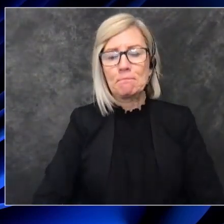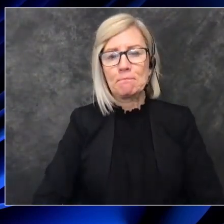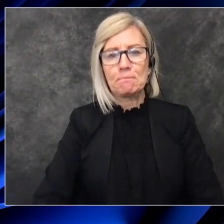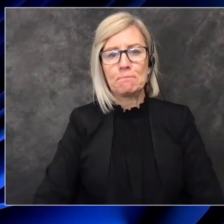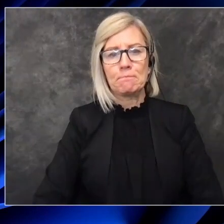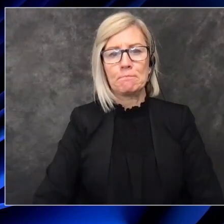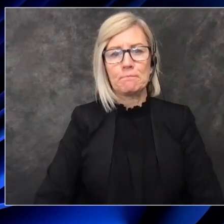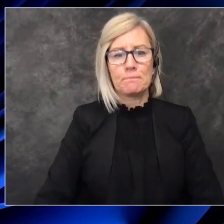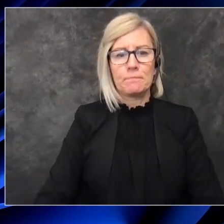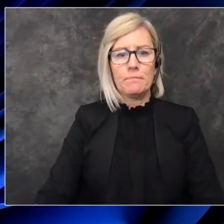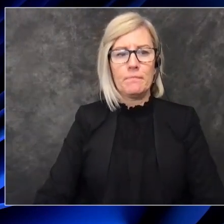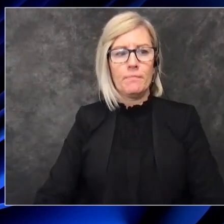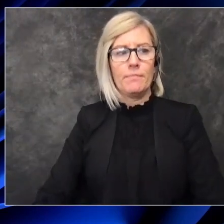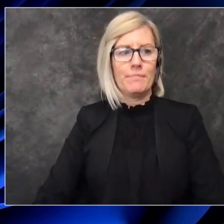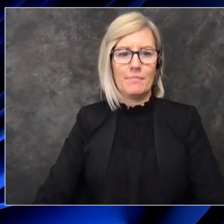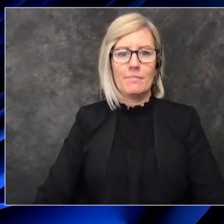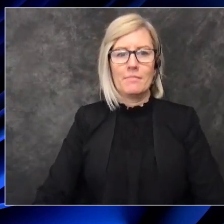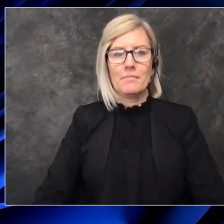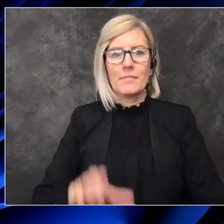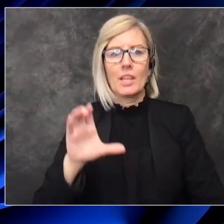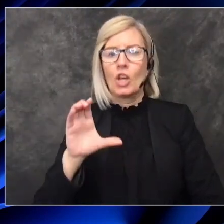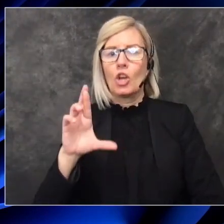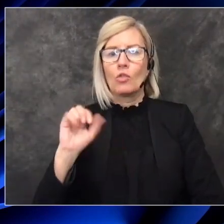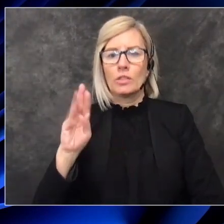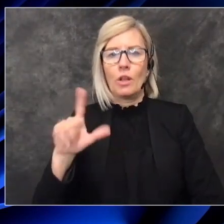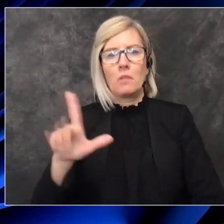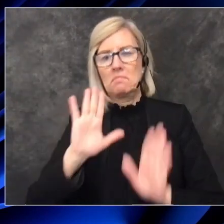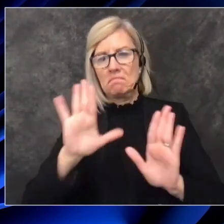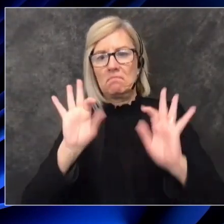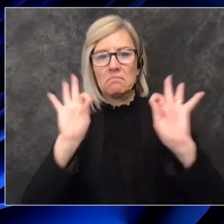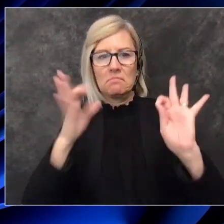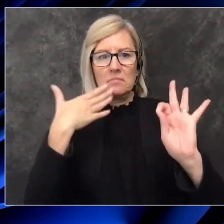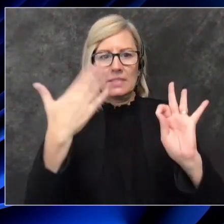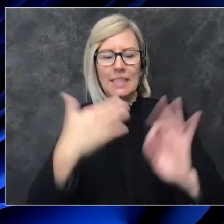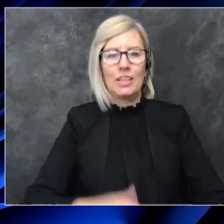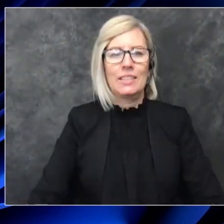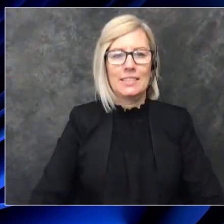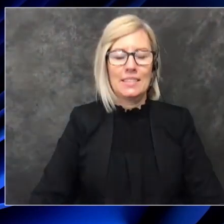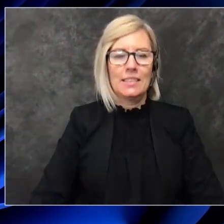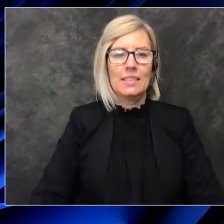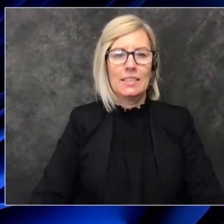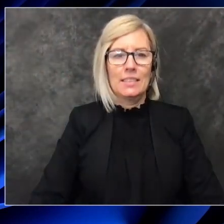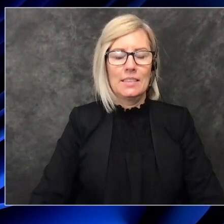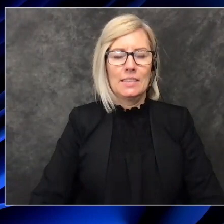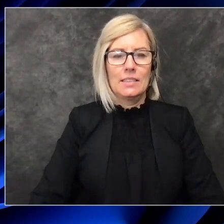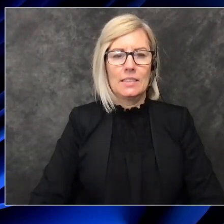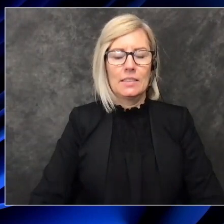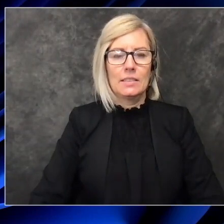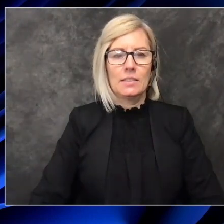Great, thank you. Thanks Jeremy. Uhm I've got another question here.